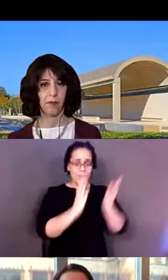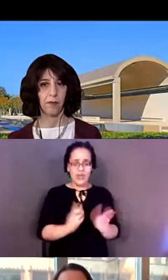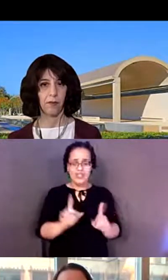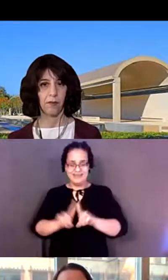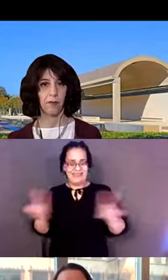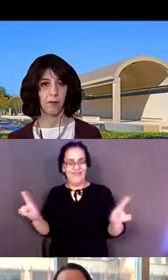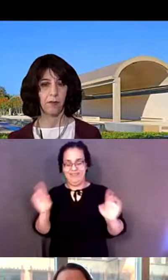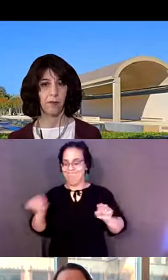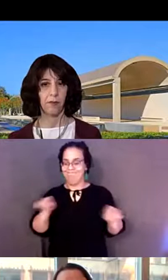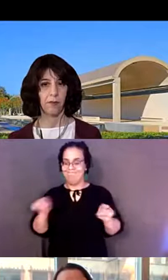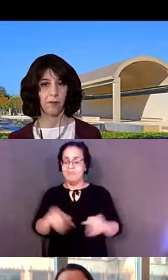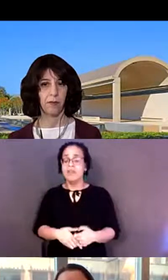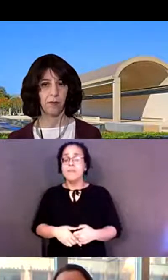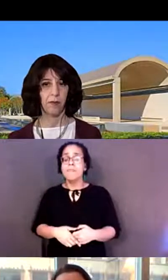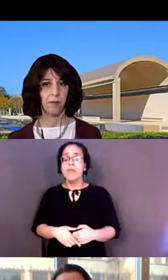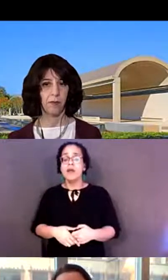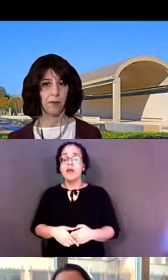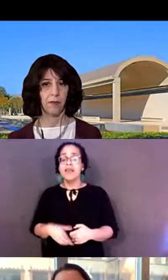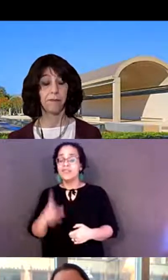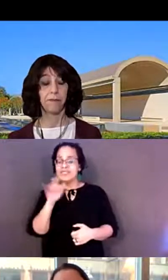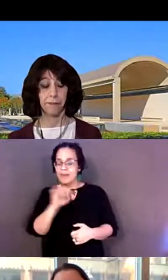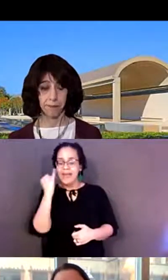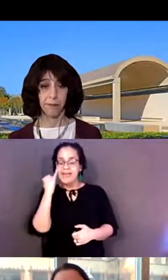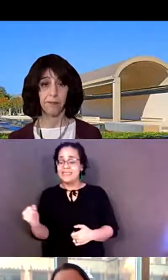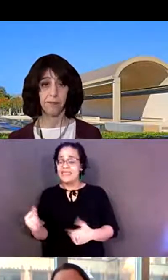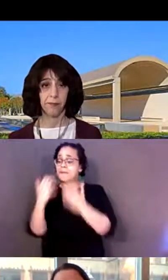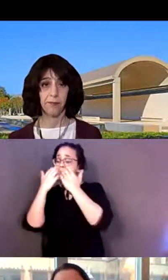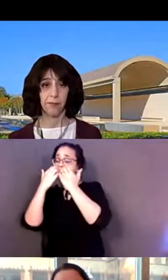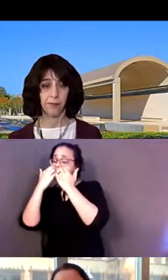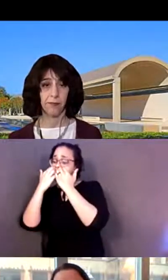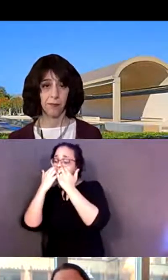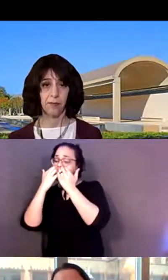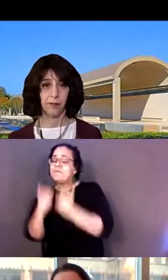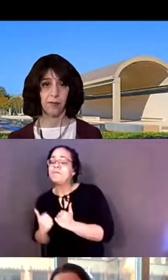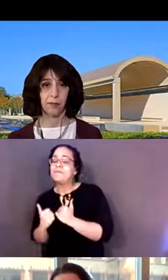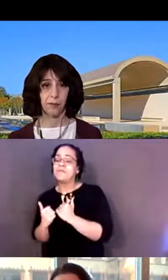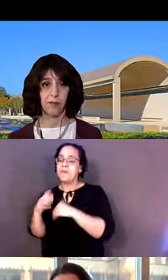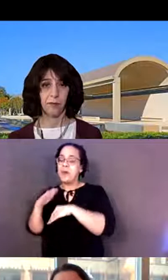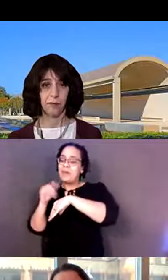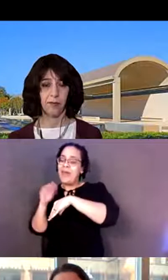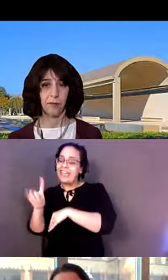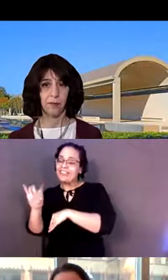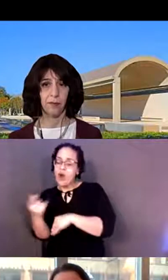could be the difference between a beloved pet and a service animal.